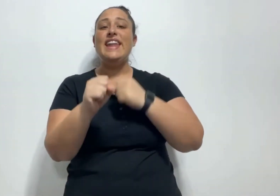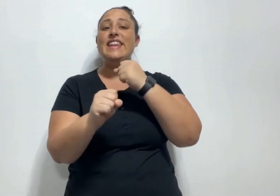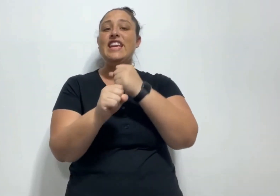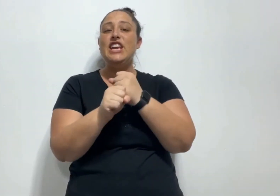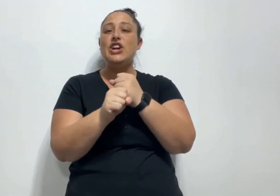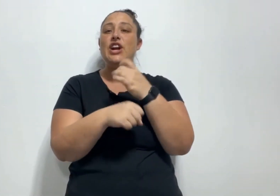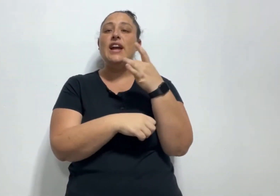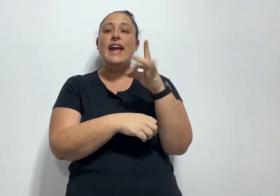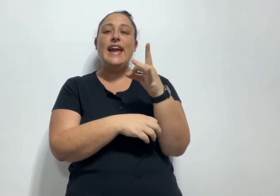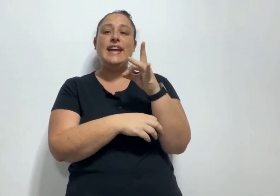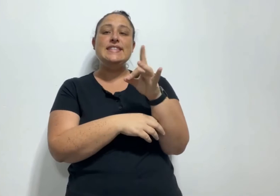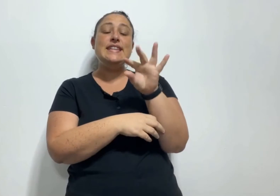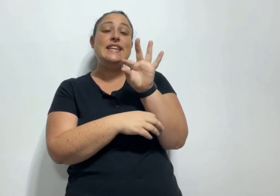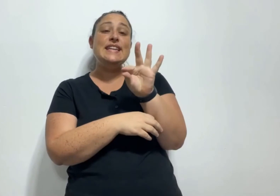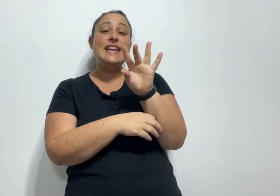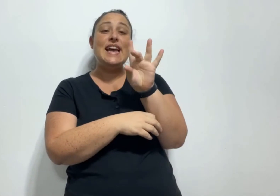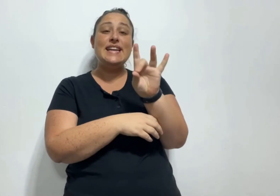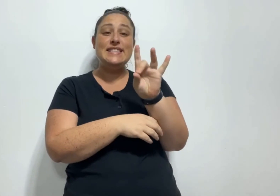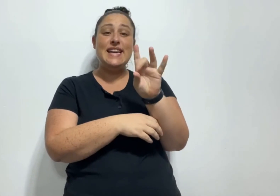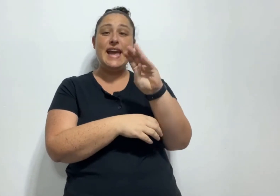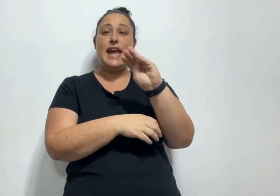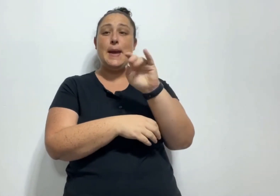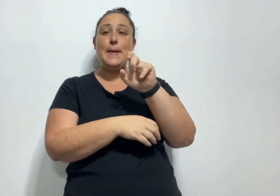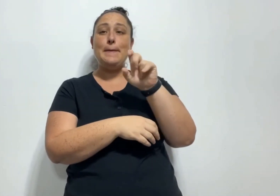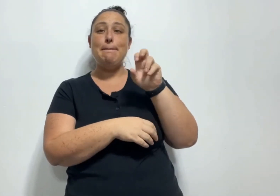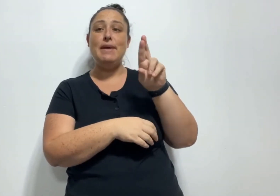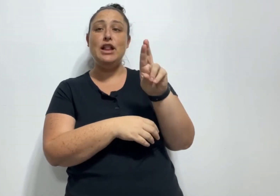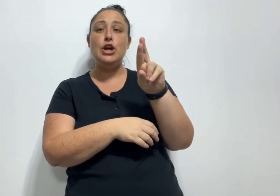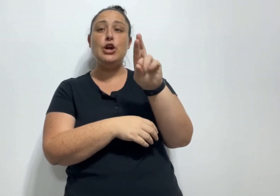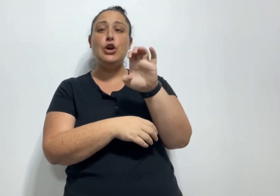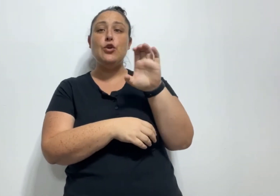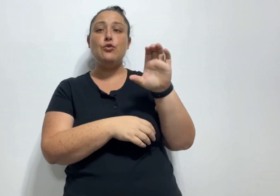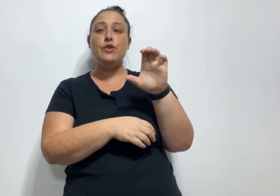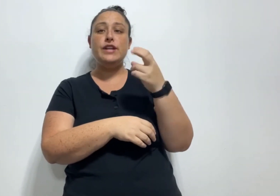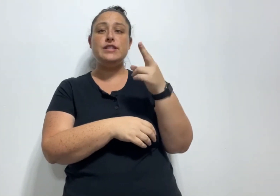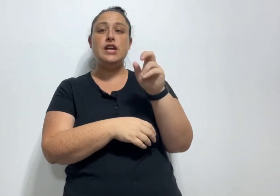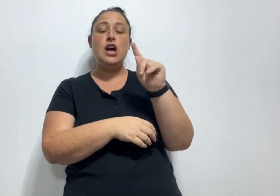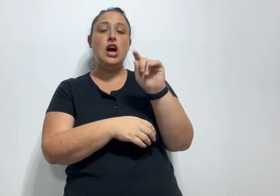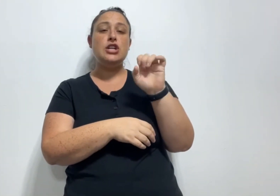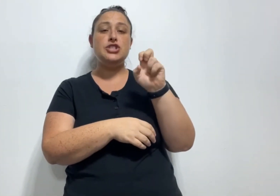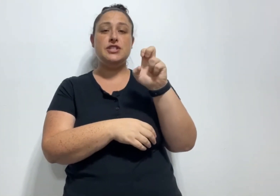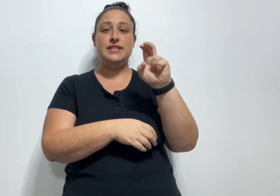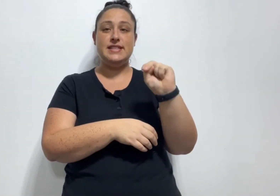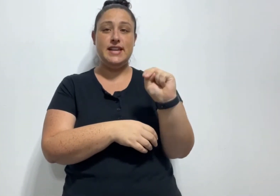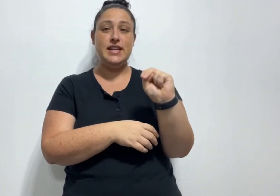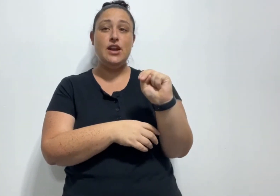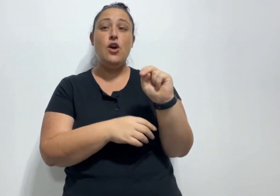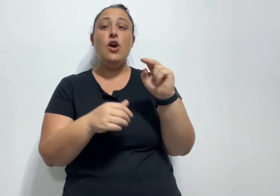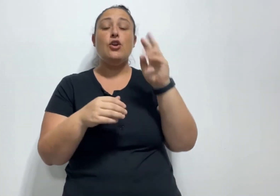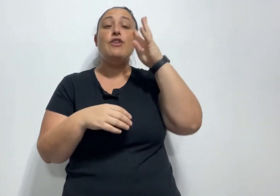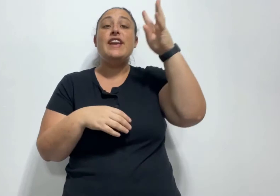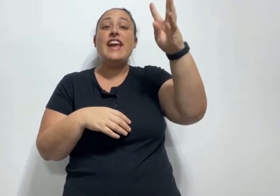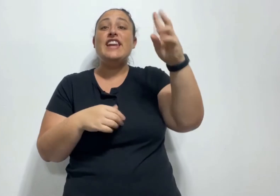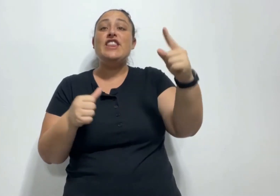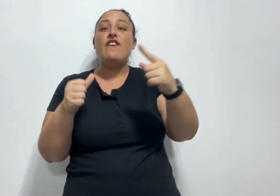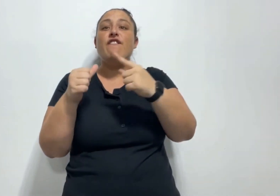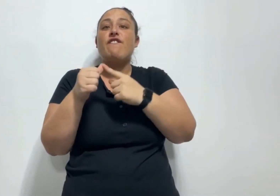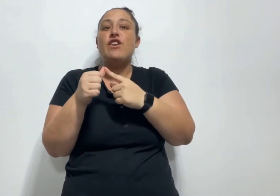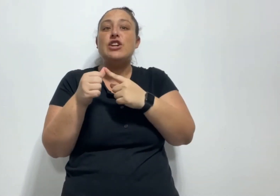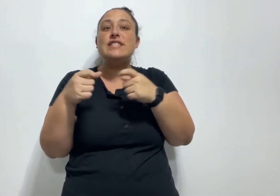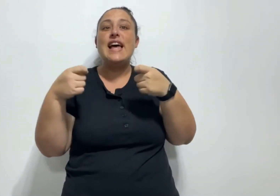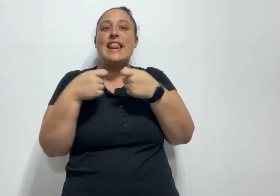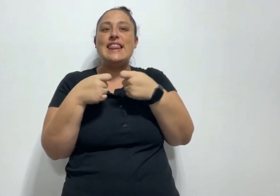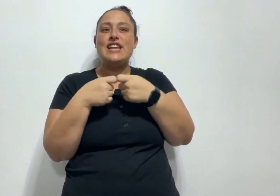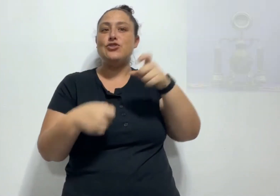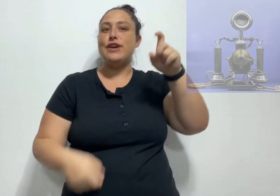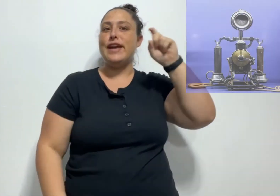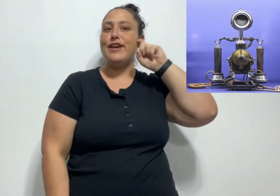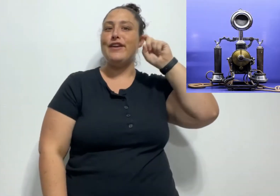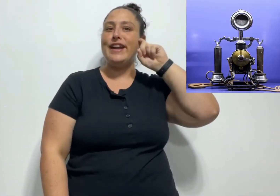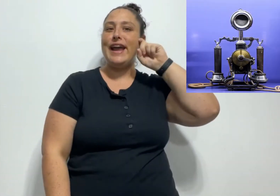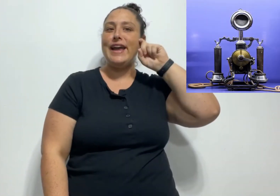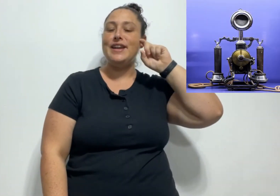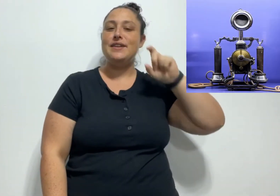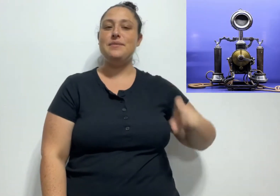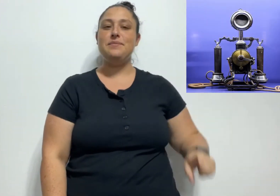In 1898, Miller Reese Hutchison created the first electric hearing aid.